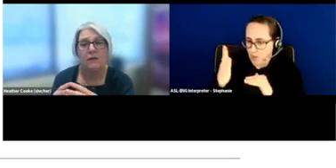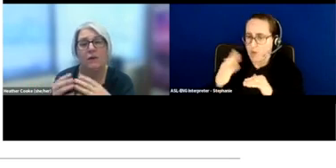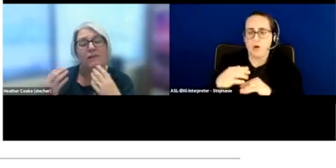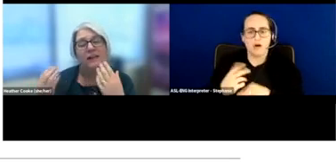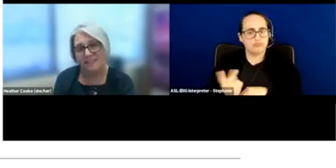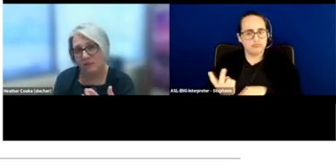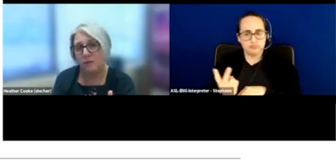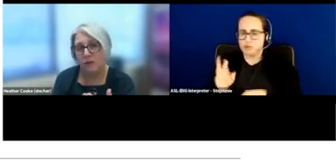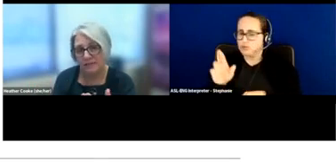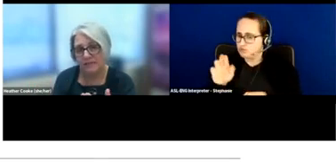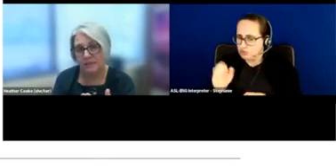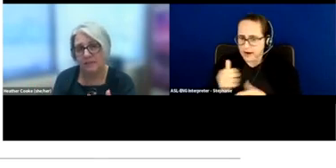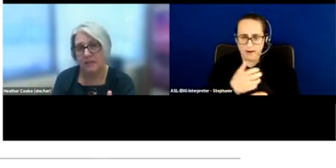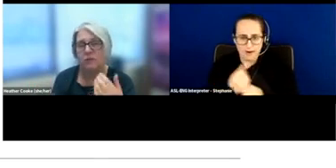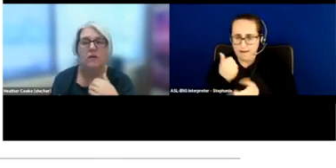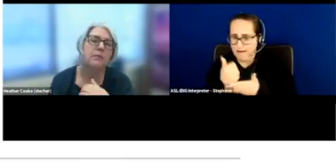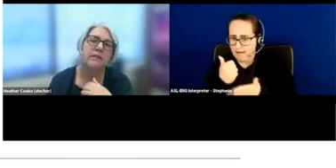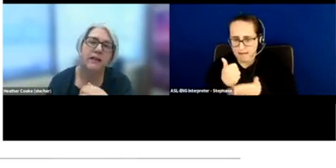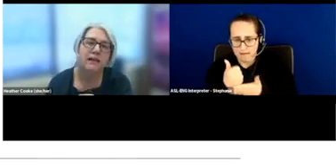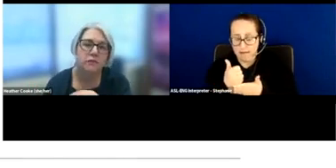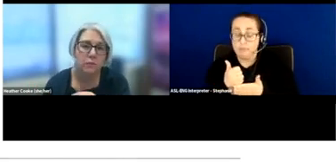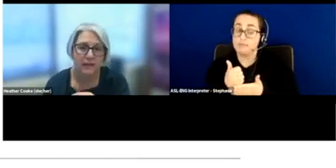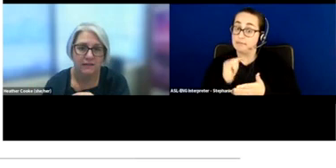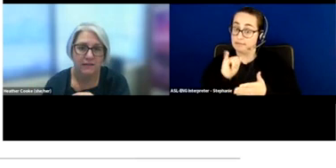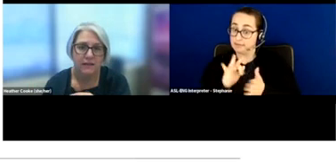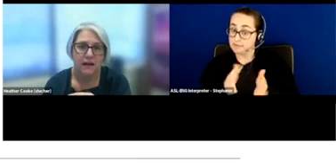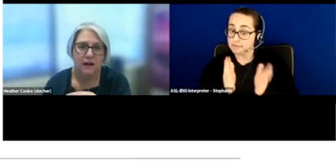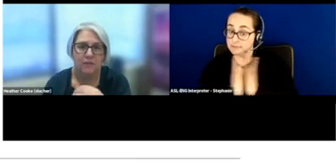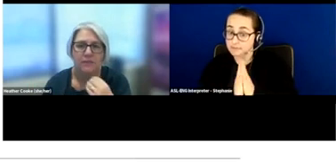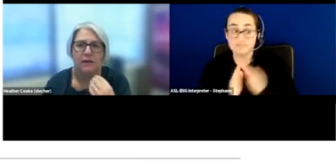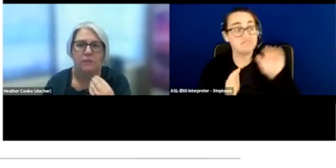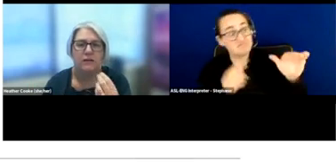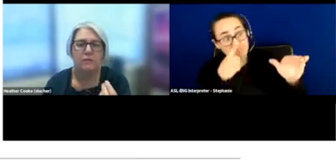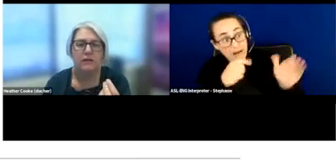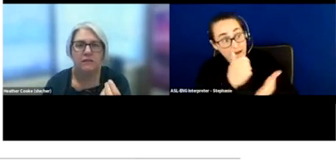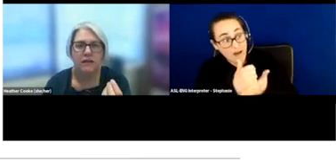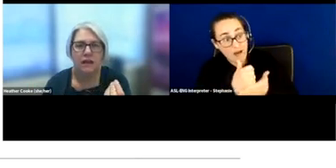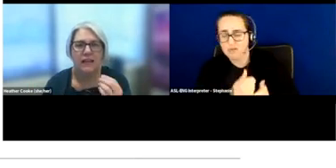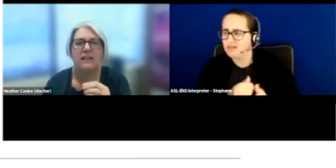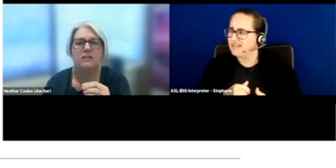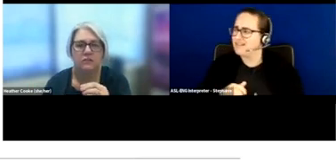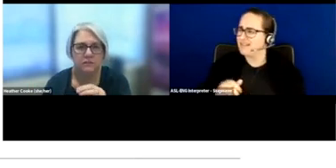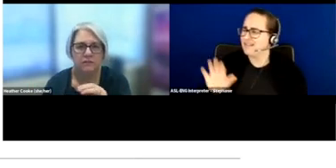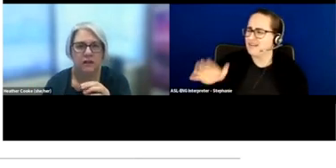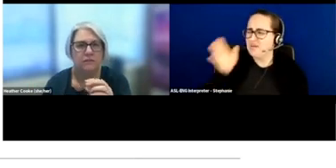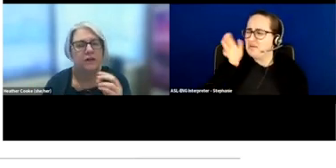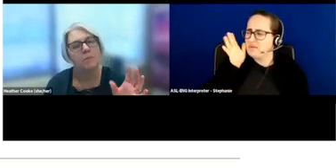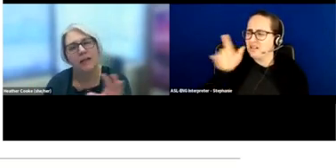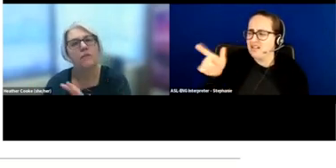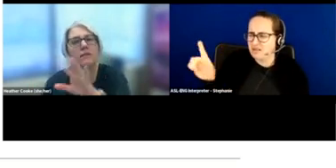And when they did request it, it was common that they had to wait. That really was illustrative of their place